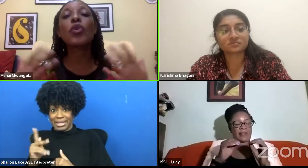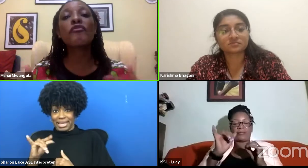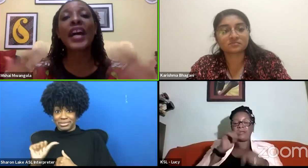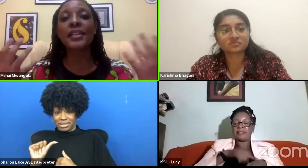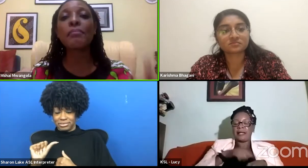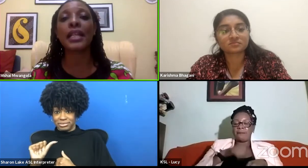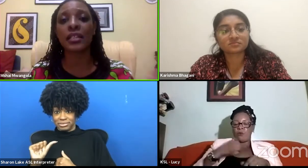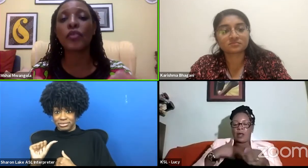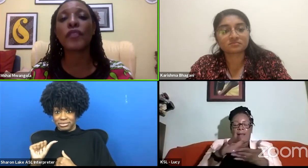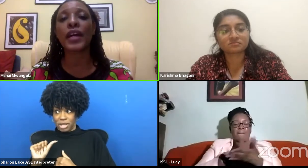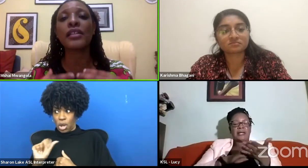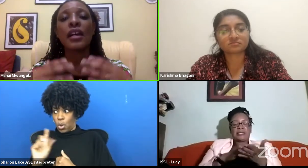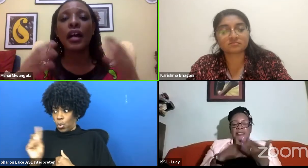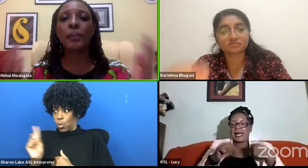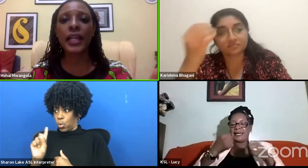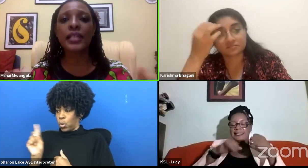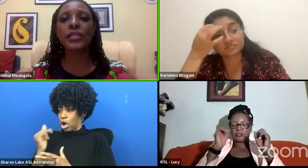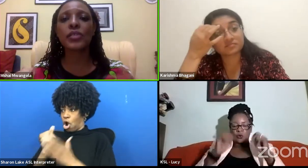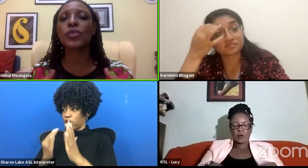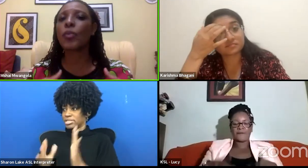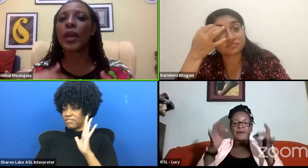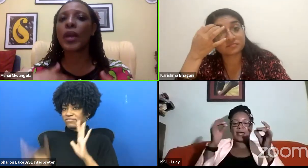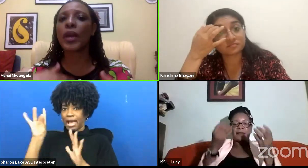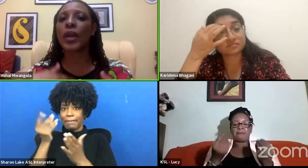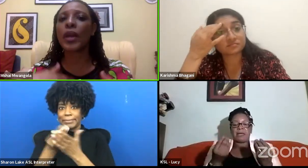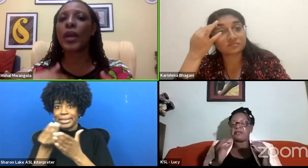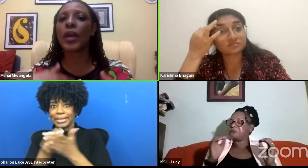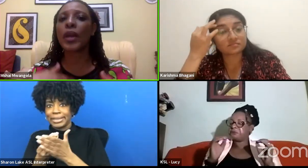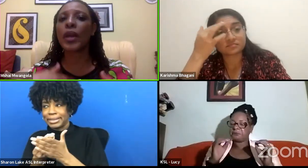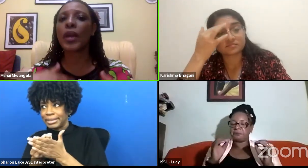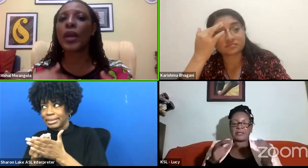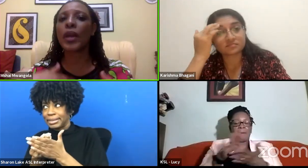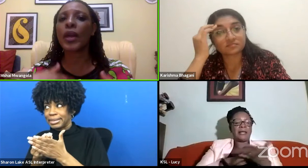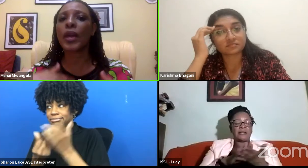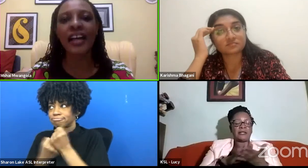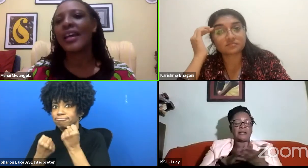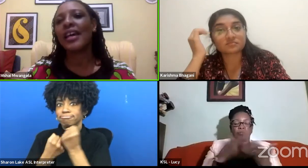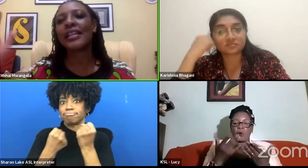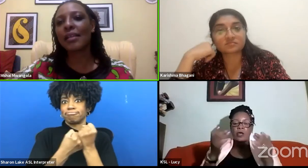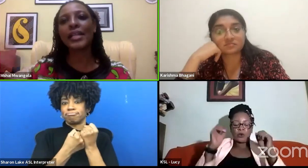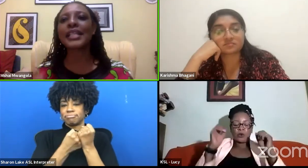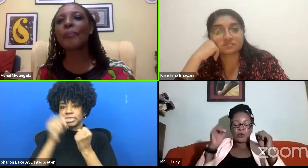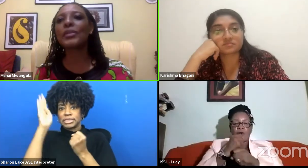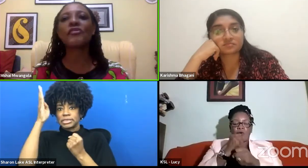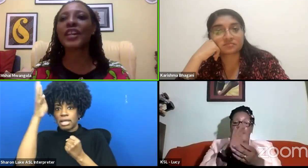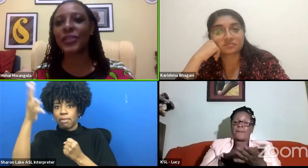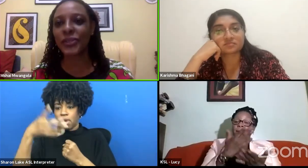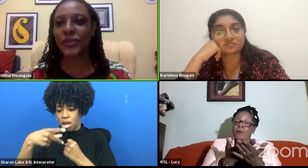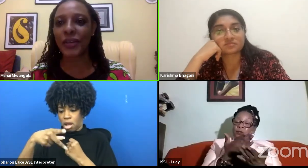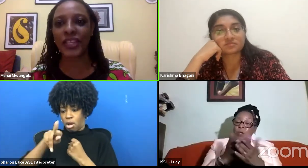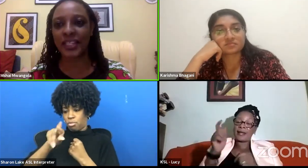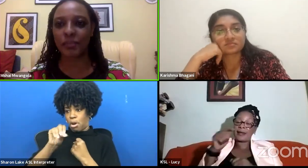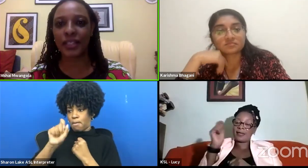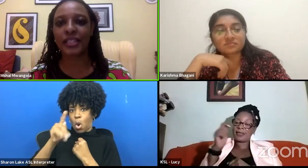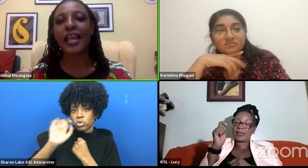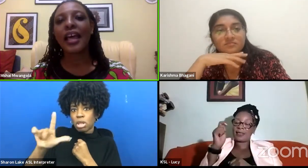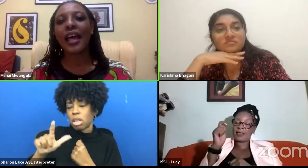could find money, could find a place, where you could write off a proposal in Kenya and somebody is happy to fund you to do a theater piece.